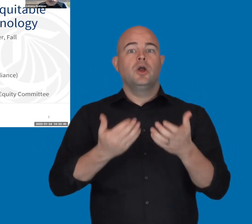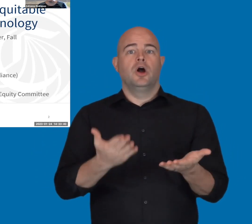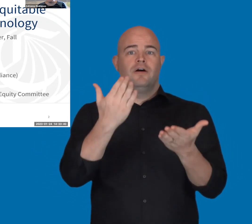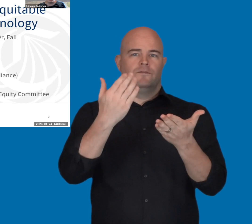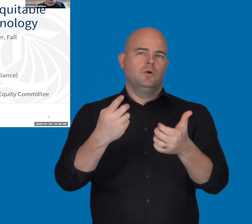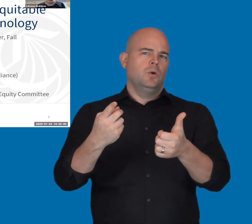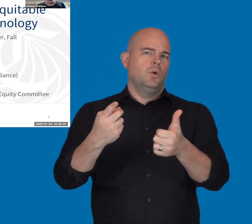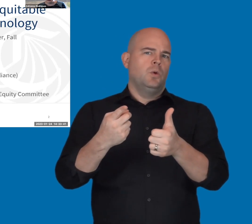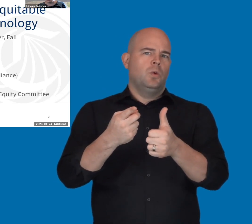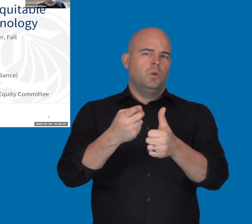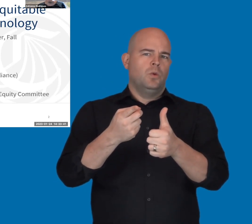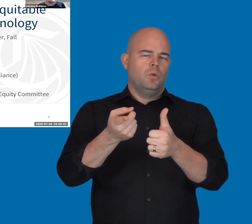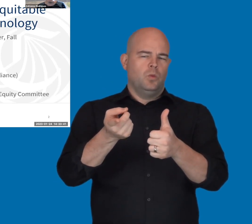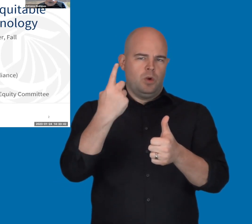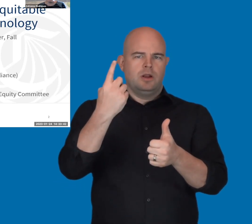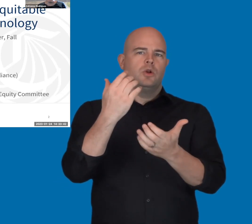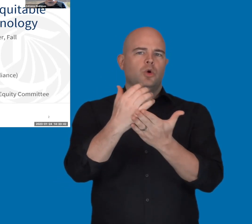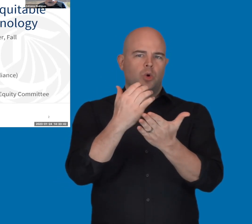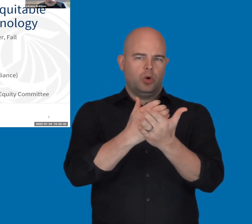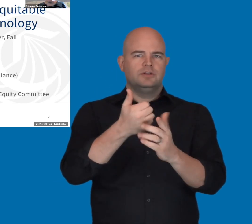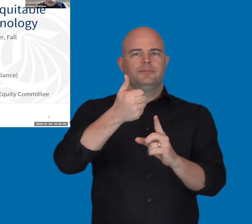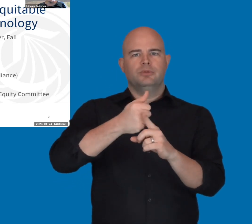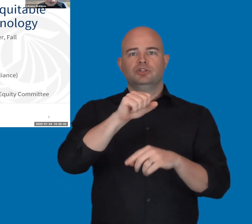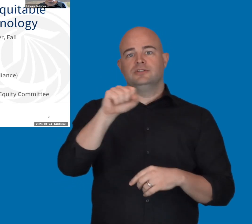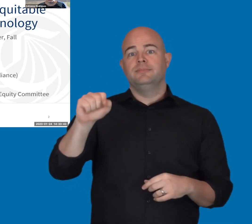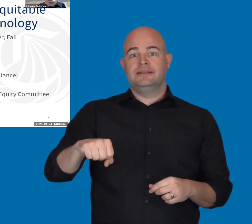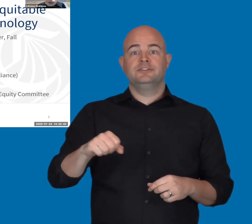Like I said, faculty and staff are welcome to sign up.